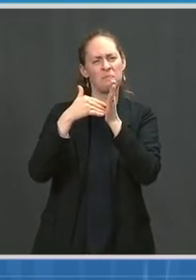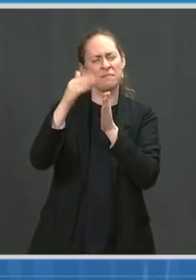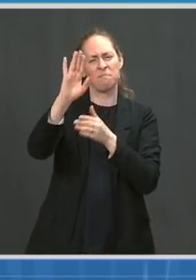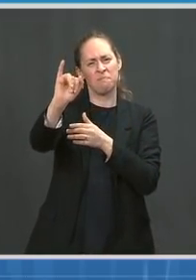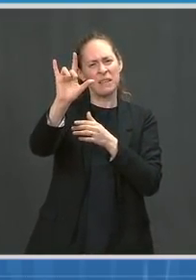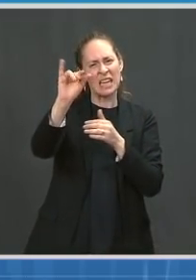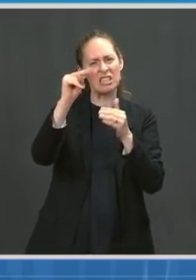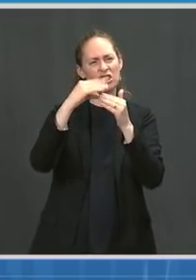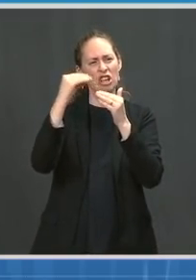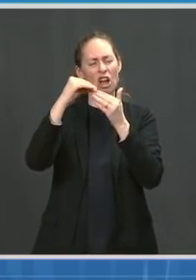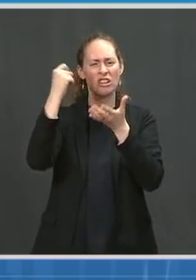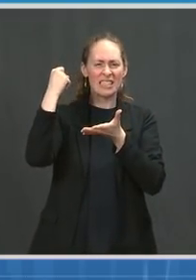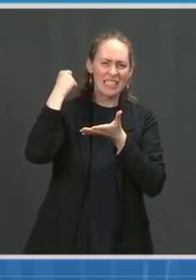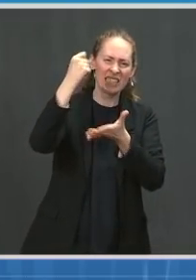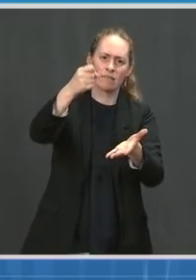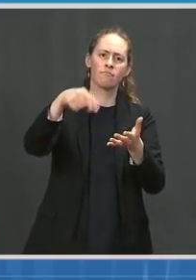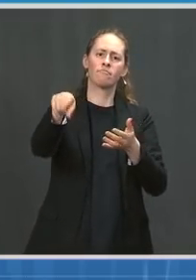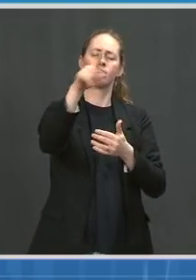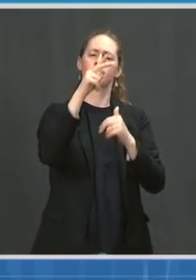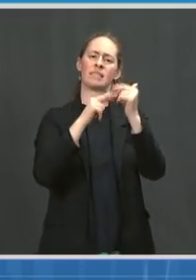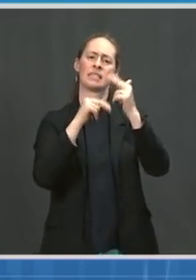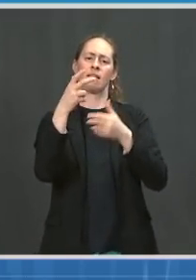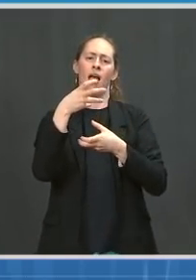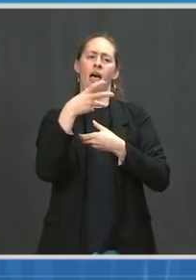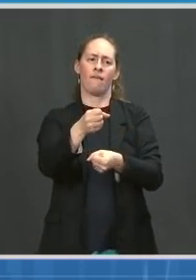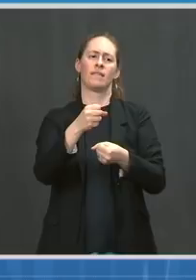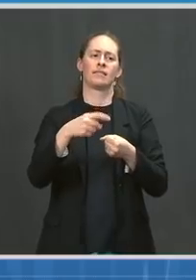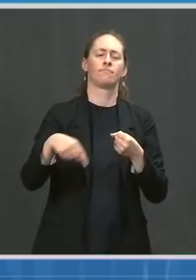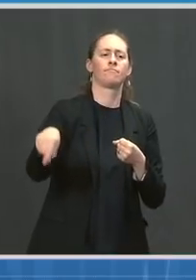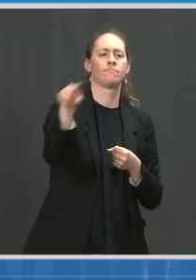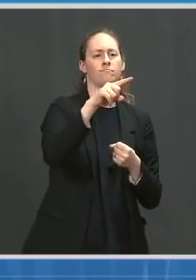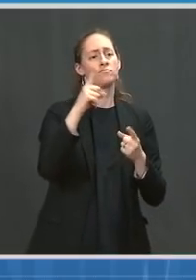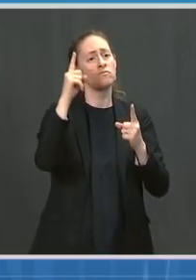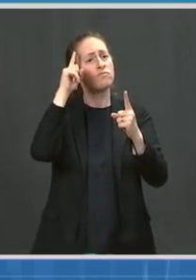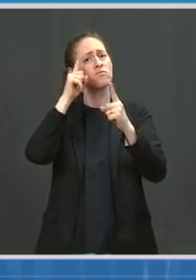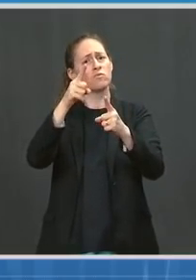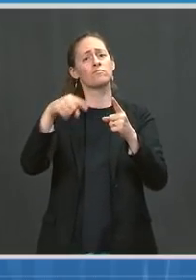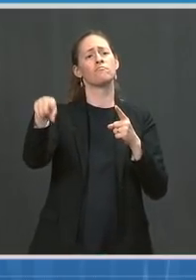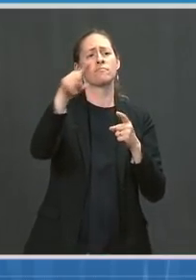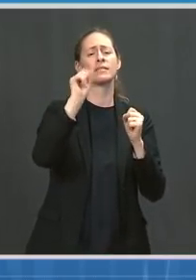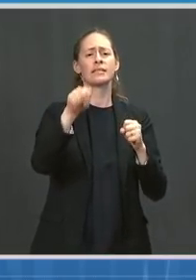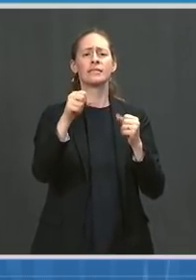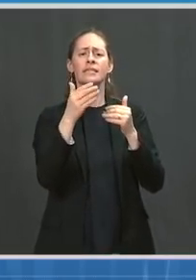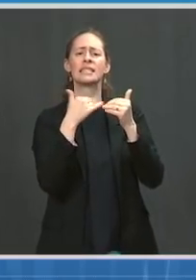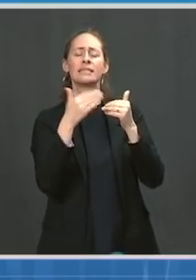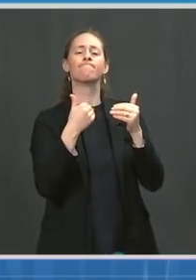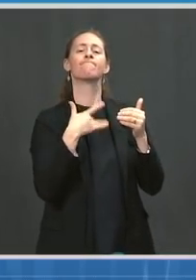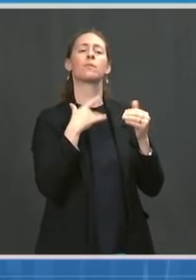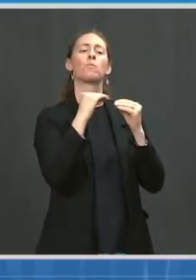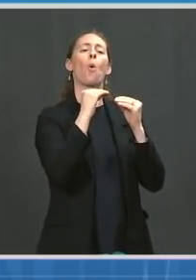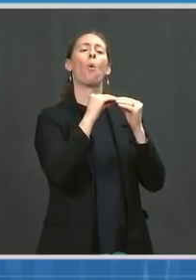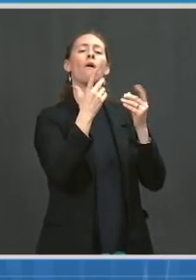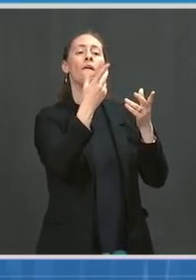as you point out, to increase vaccine access and confidence in hard-hit and hard-to-reach places.